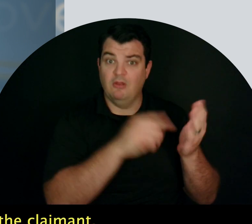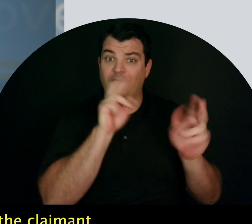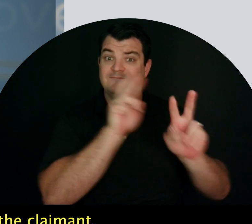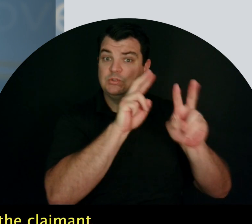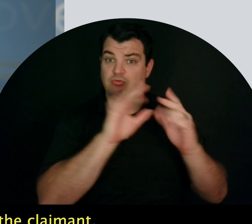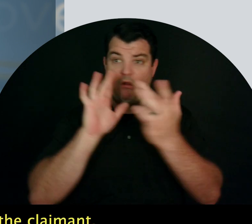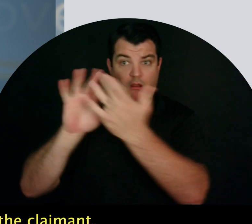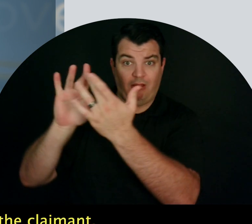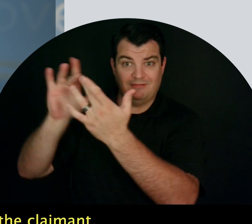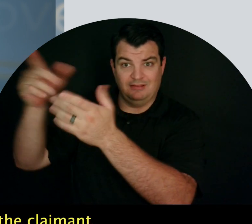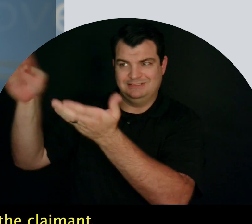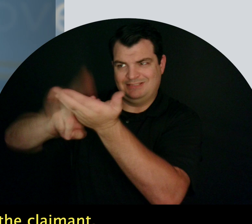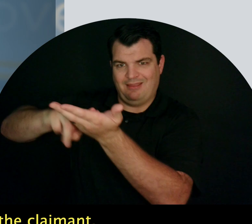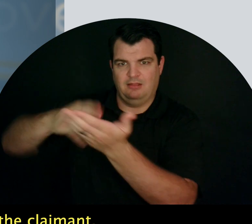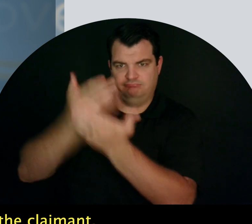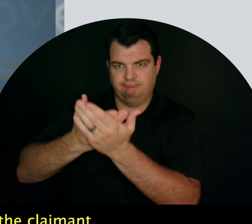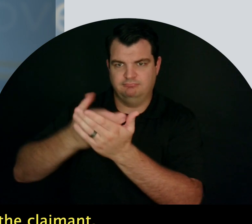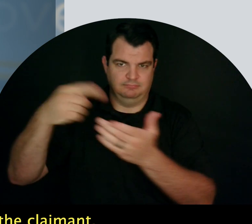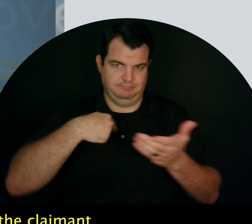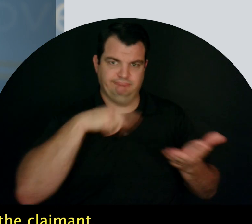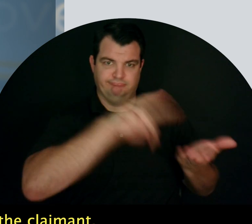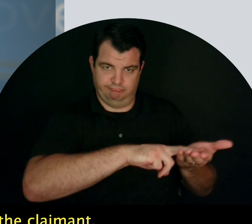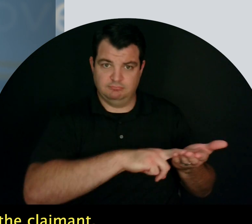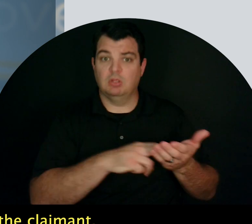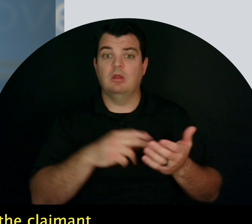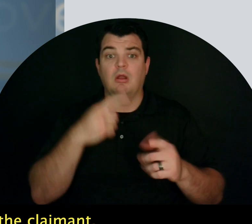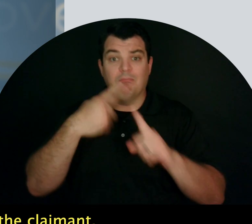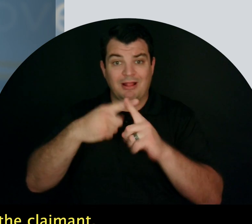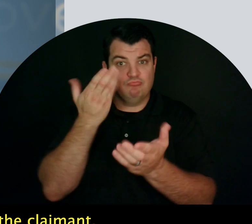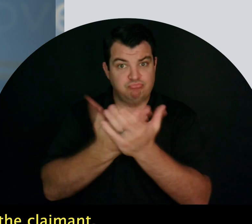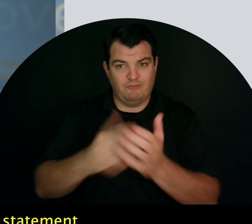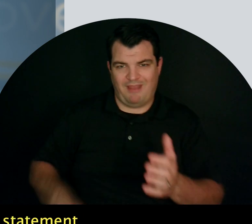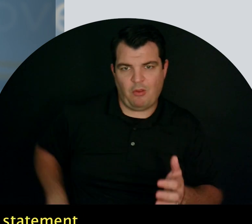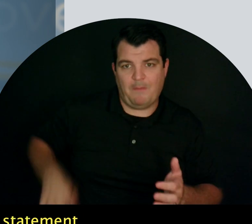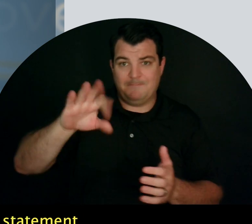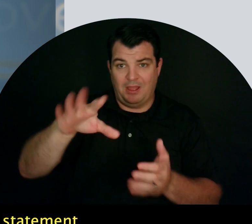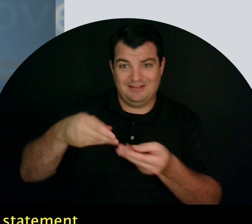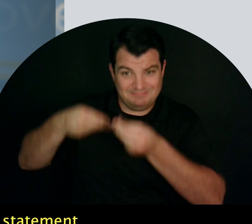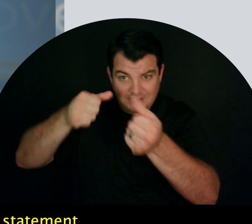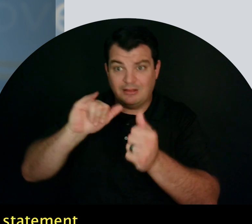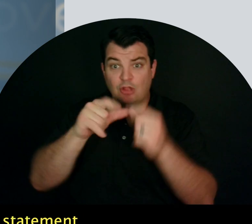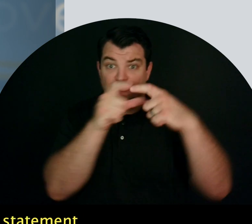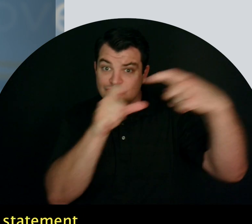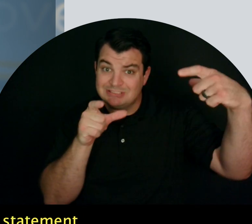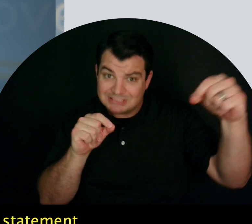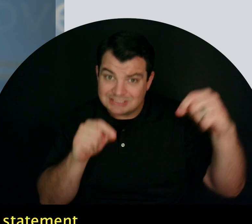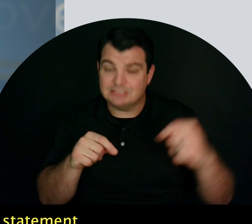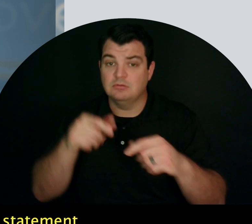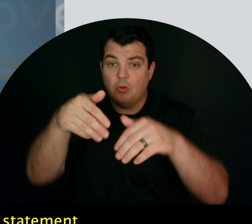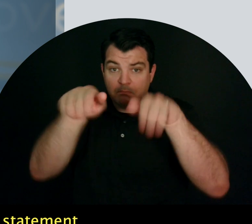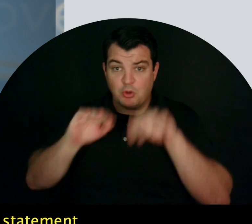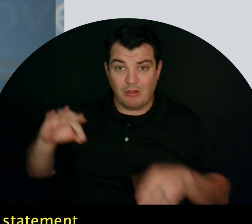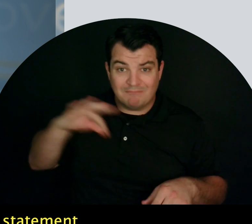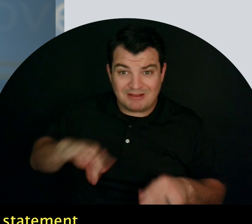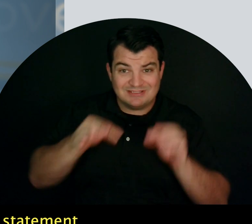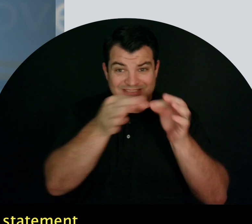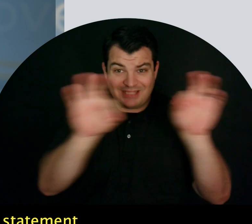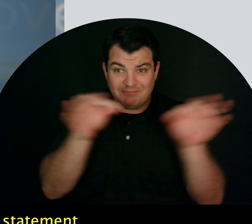Funeral contracts signed by the claimant, proof of out-of-pocket expenses, burial benefits, statement from any source,